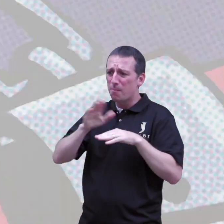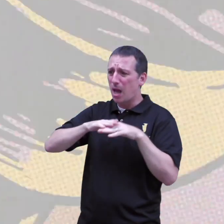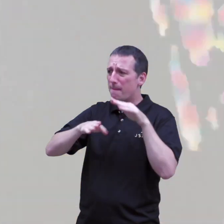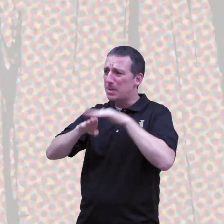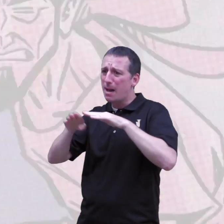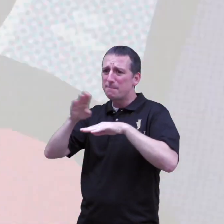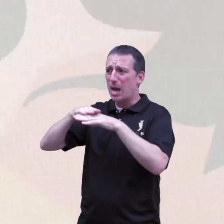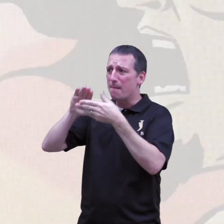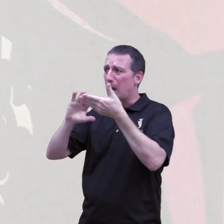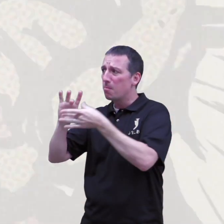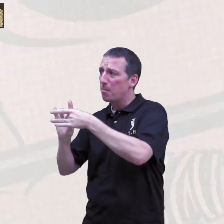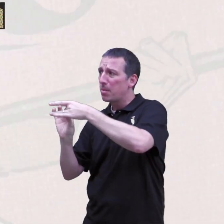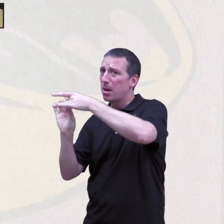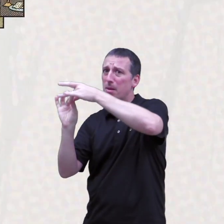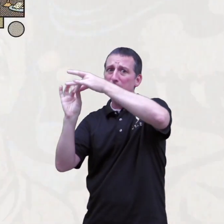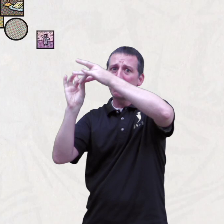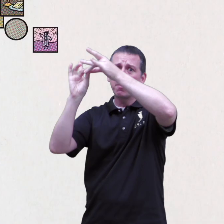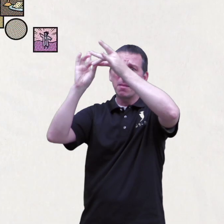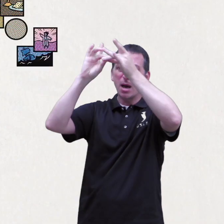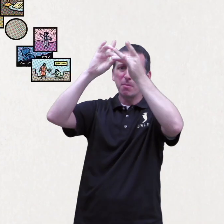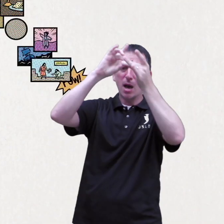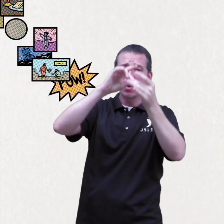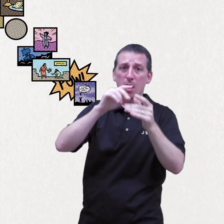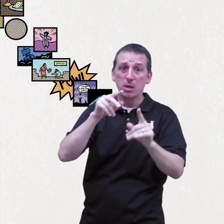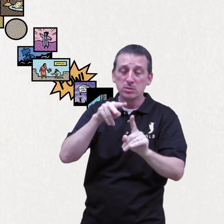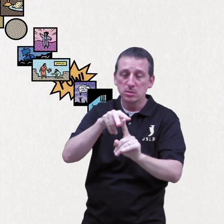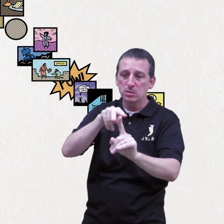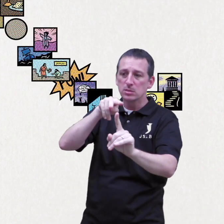building up the tension. And when you back up, you can see